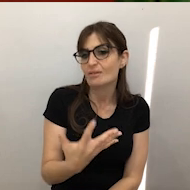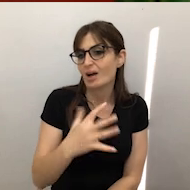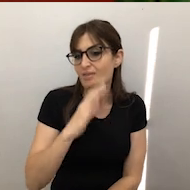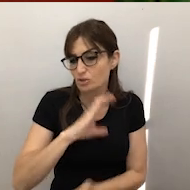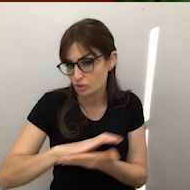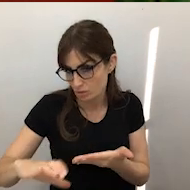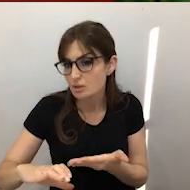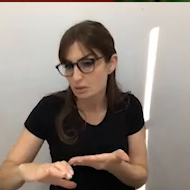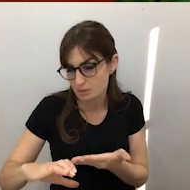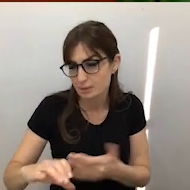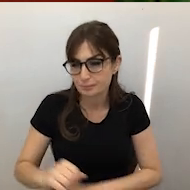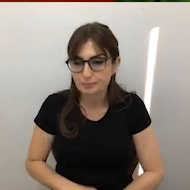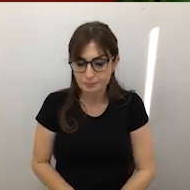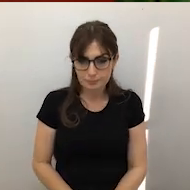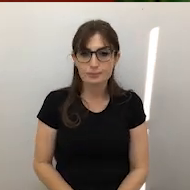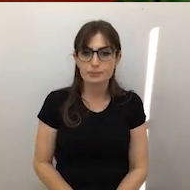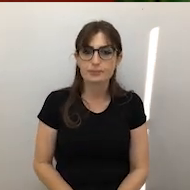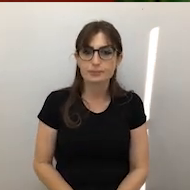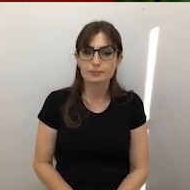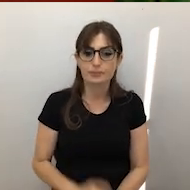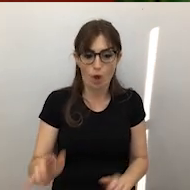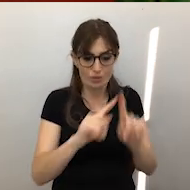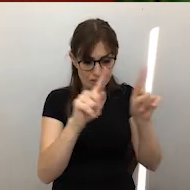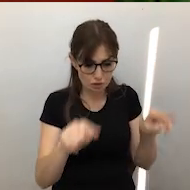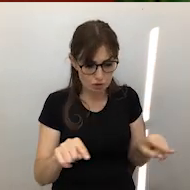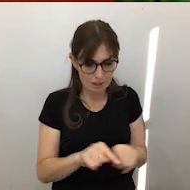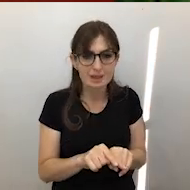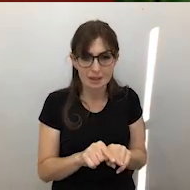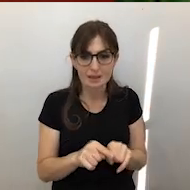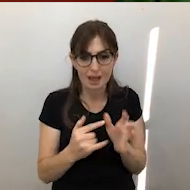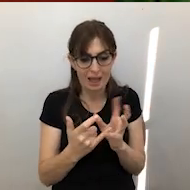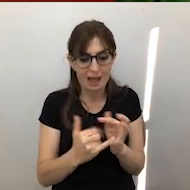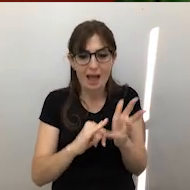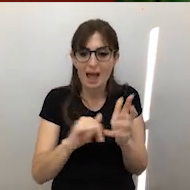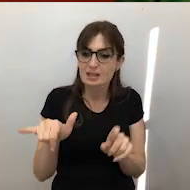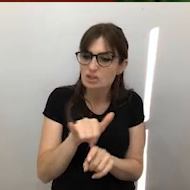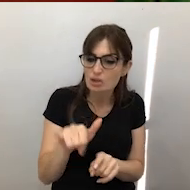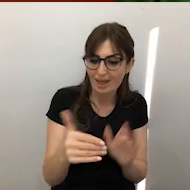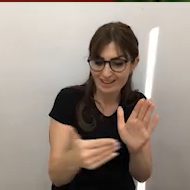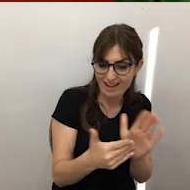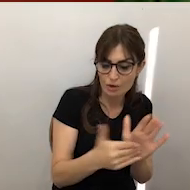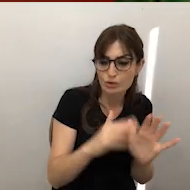Let's take a closer look at assets. On a balance sheet, assets are categorised as either current assets